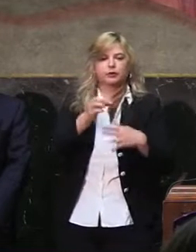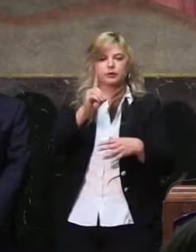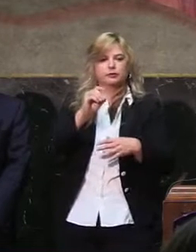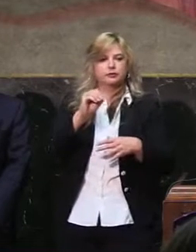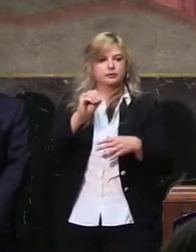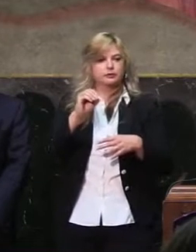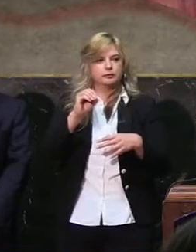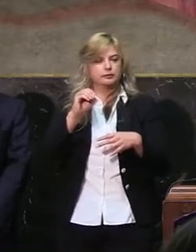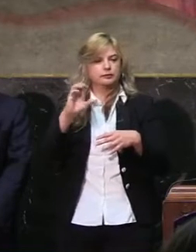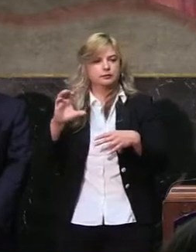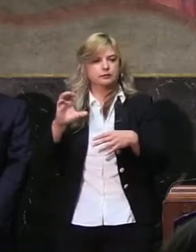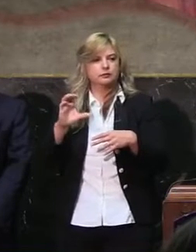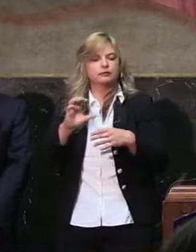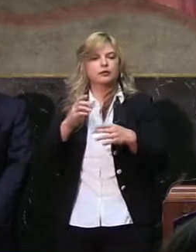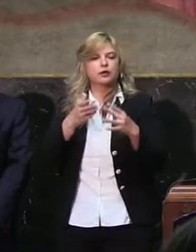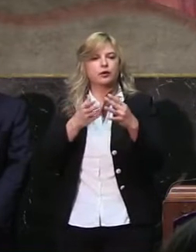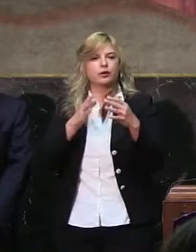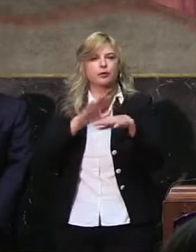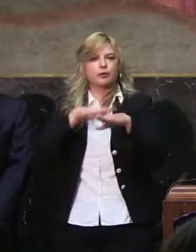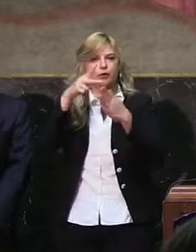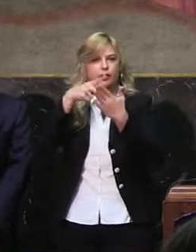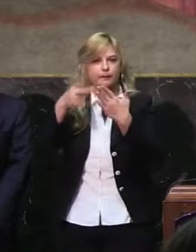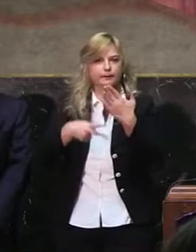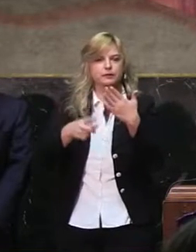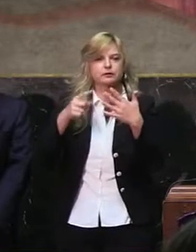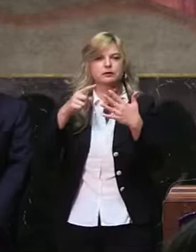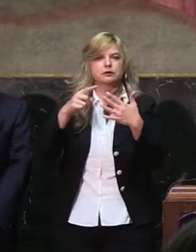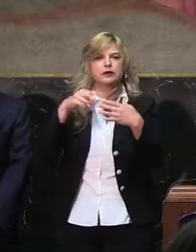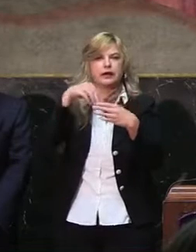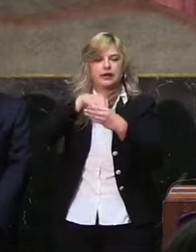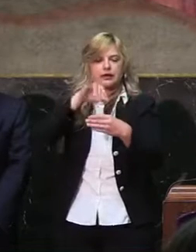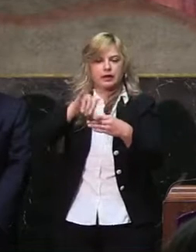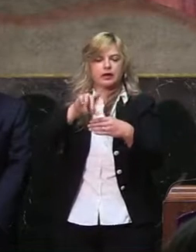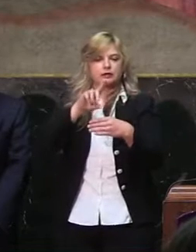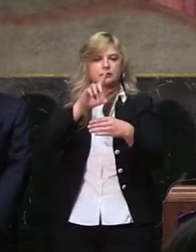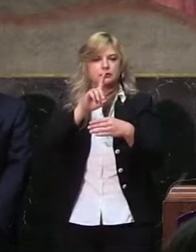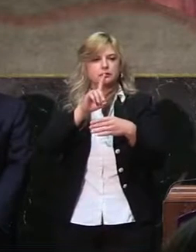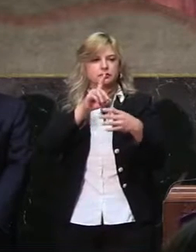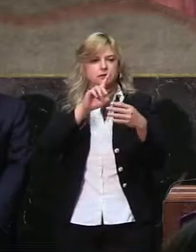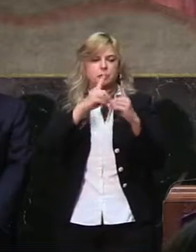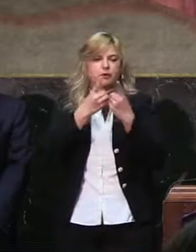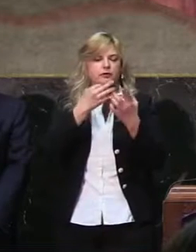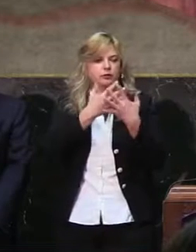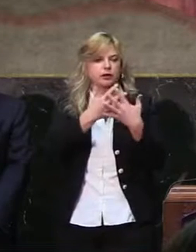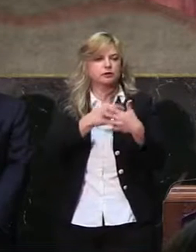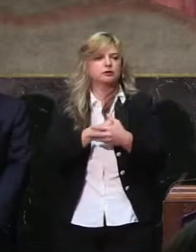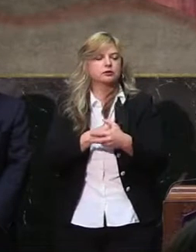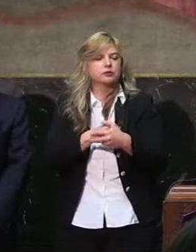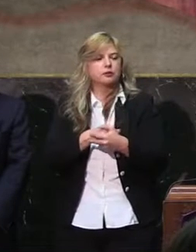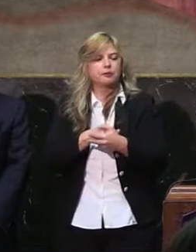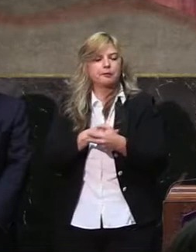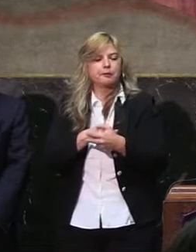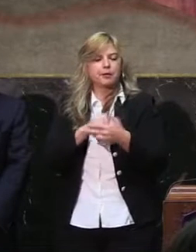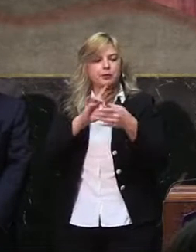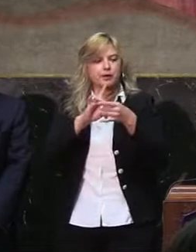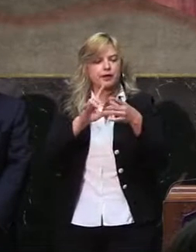programming in the Department of Corrections related to substance abuse